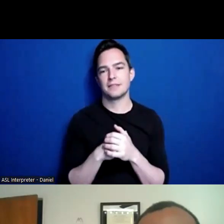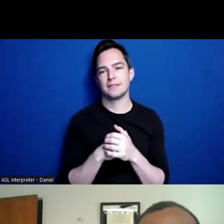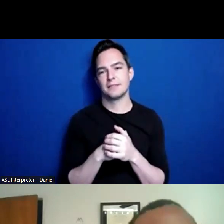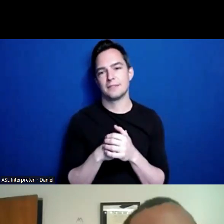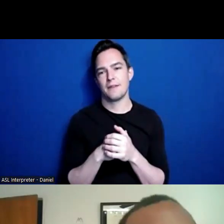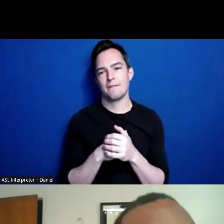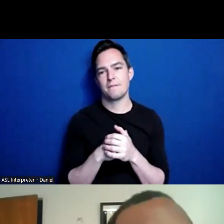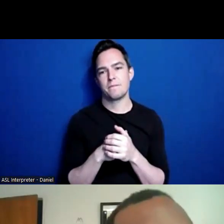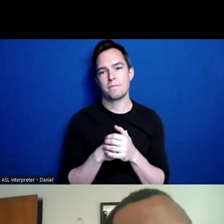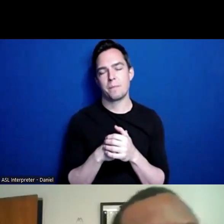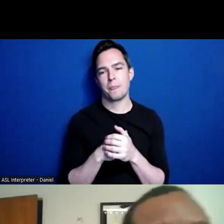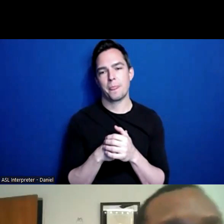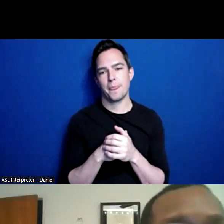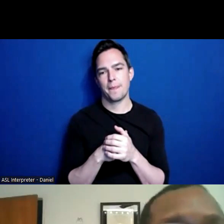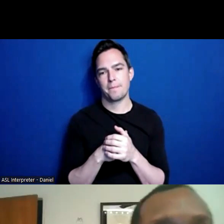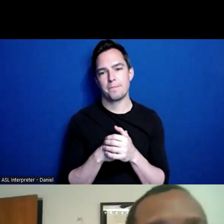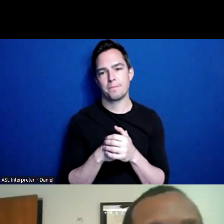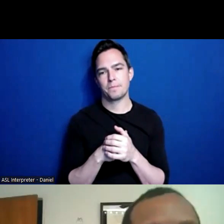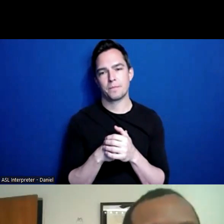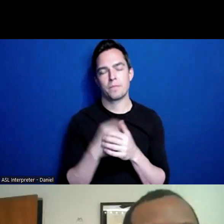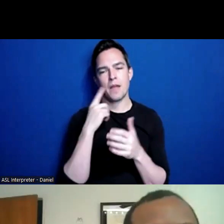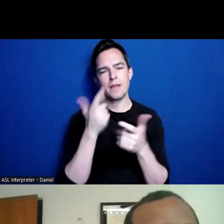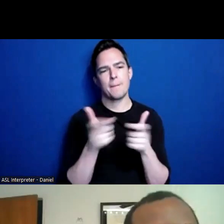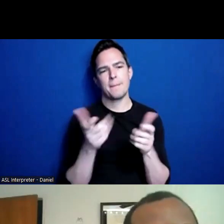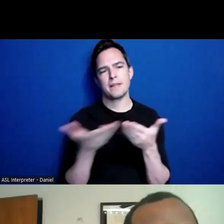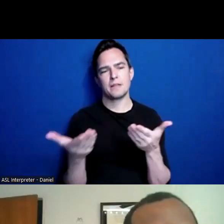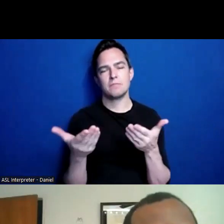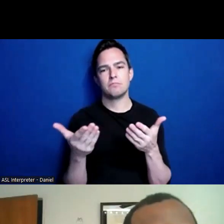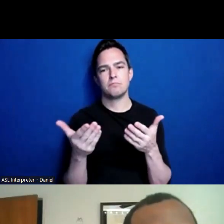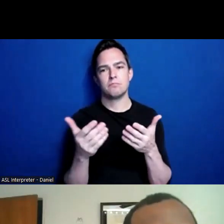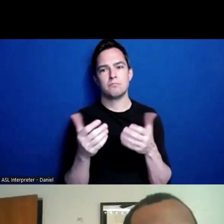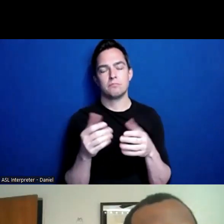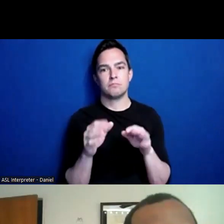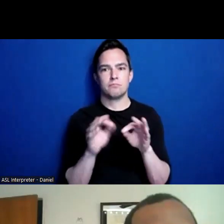yeah, I think a big thing is just making sure that we're reaching out to all of the